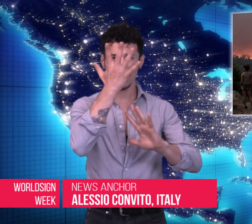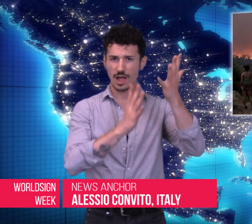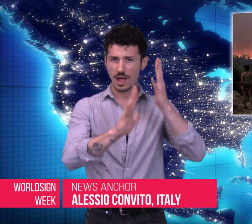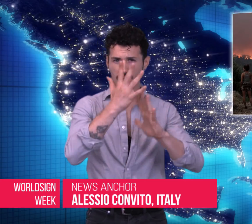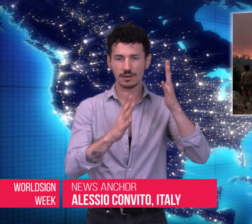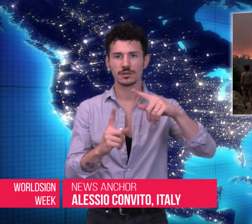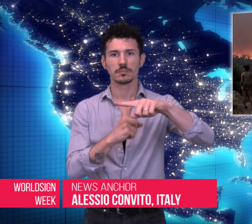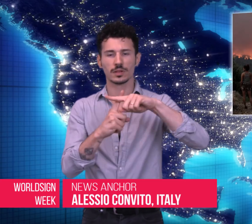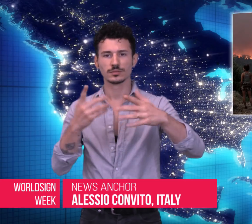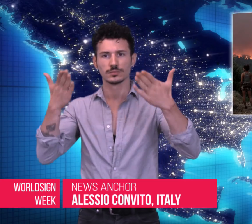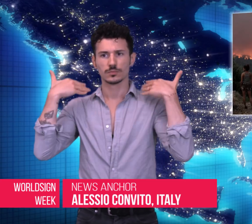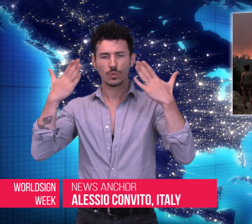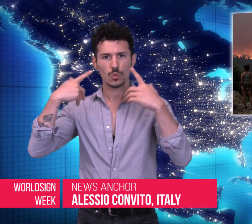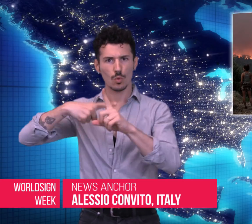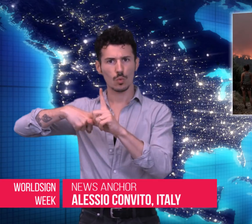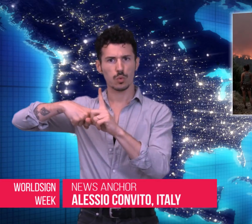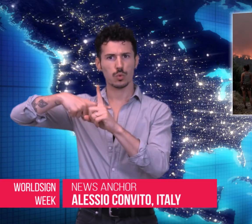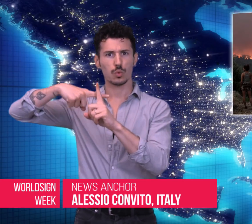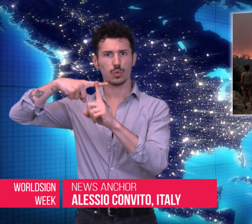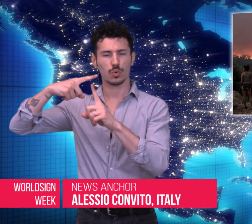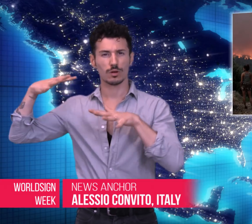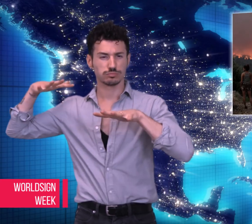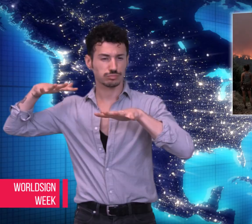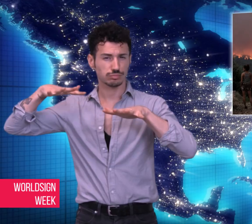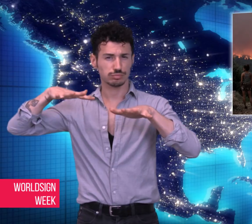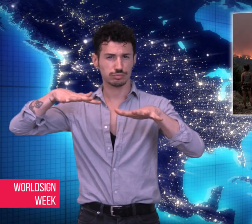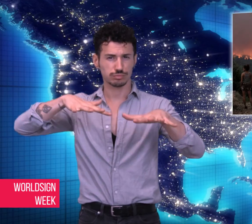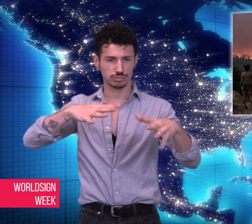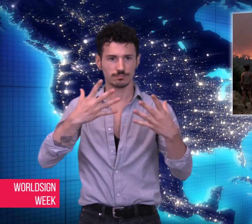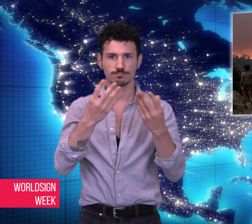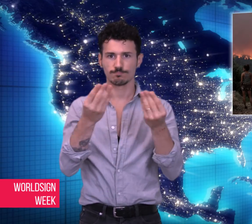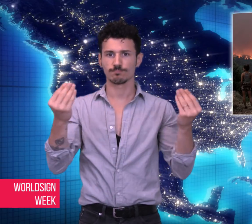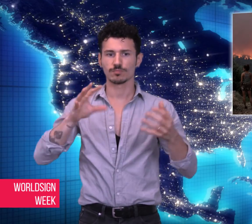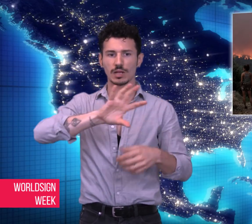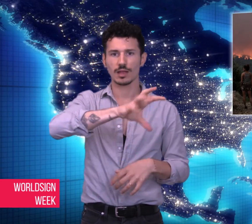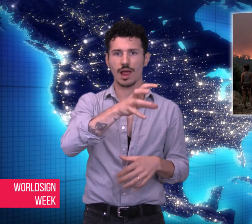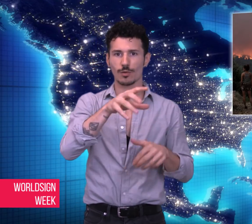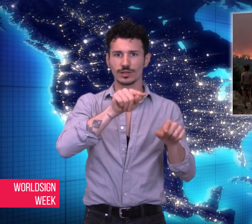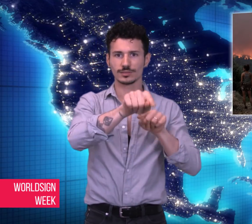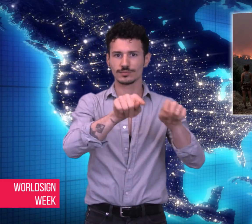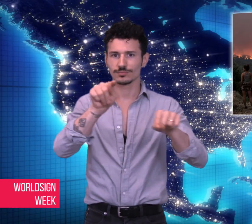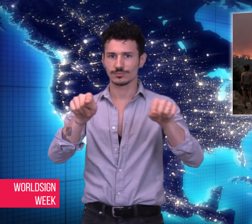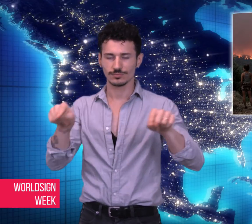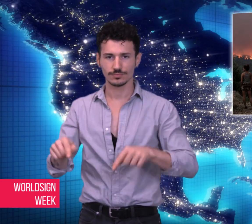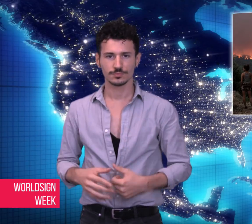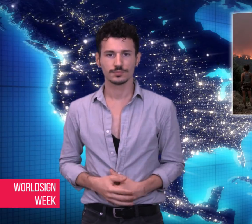Alessio: Wildfires and Hot Weather hits many countries